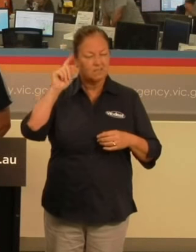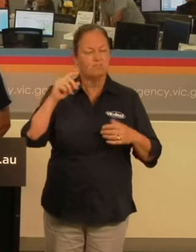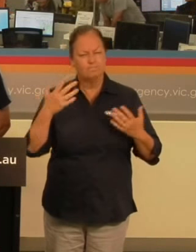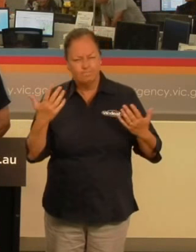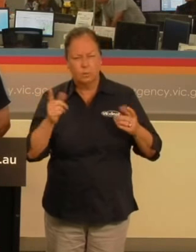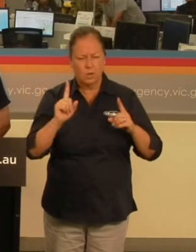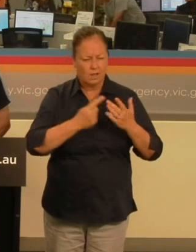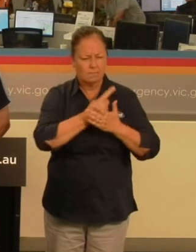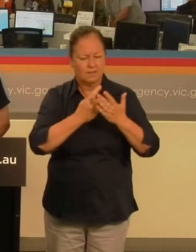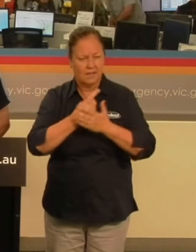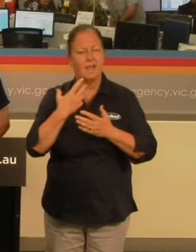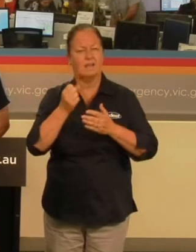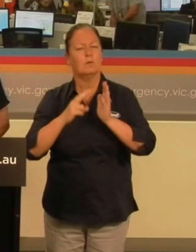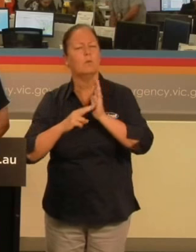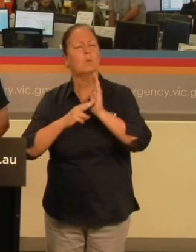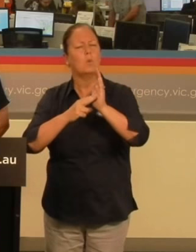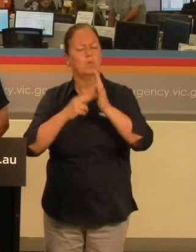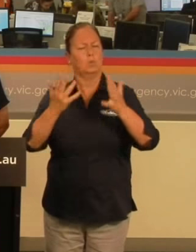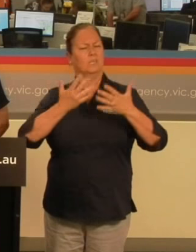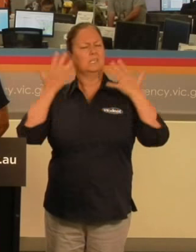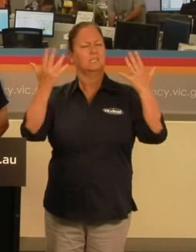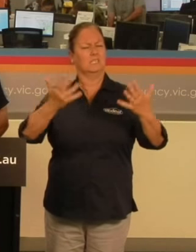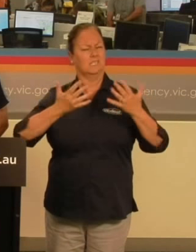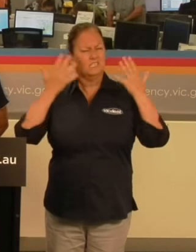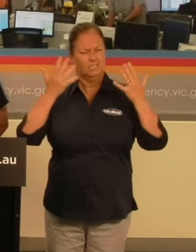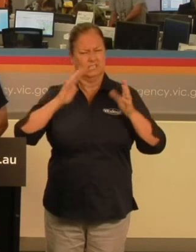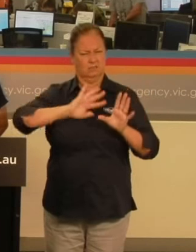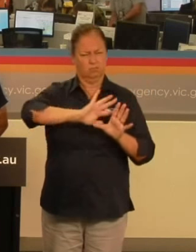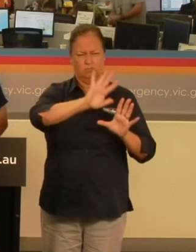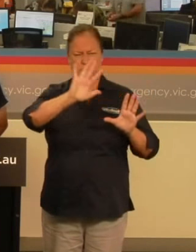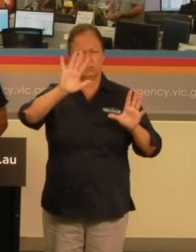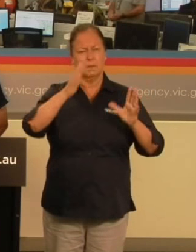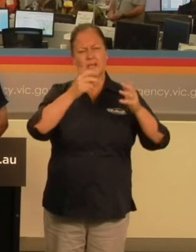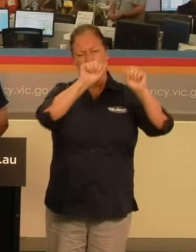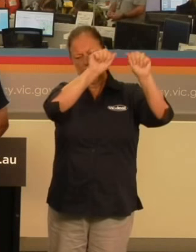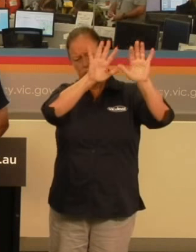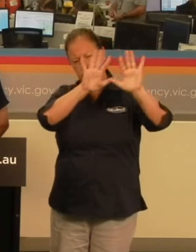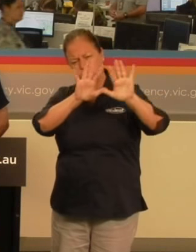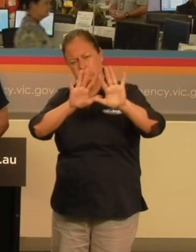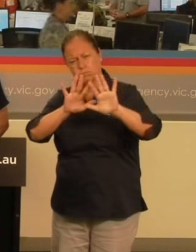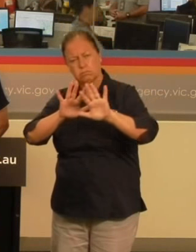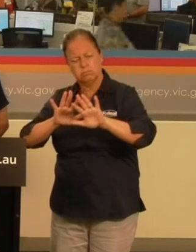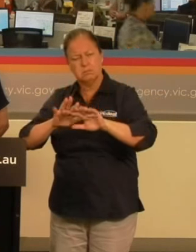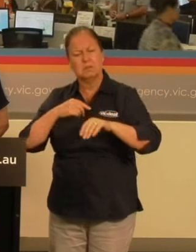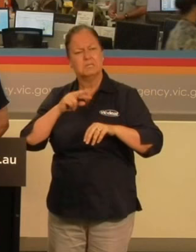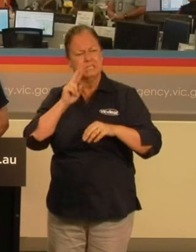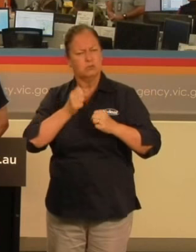winds especially across the central and western part of the state and they've steadily grown stronger as their day goes on. So we've started to see a gusts